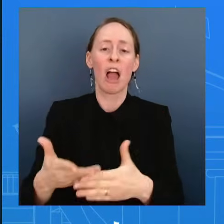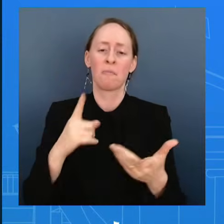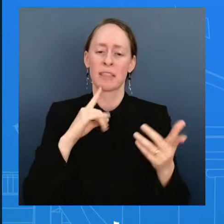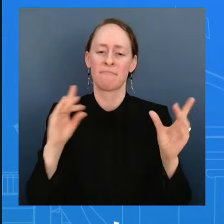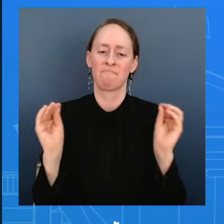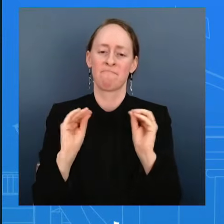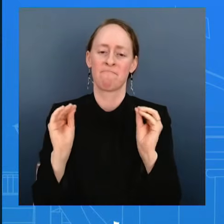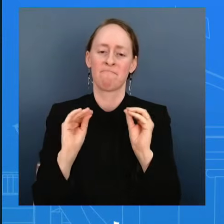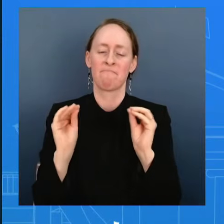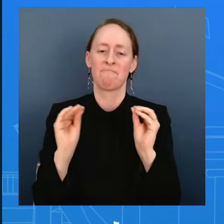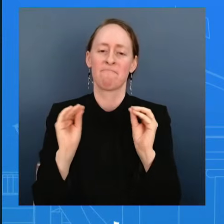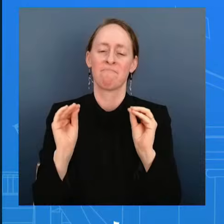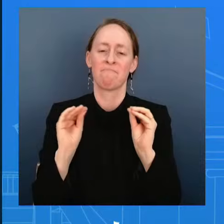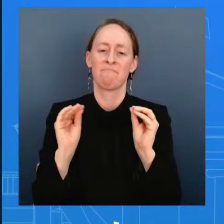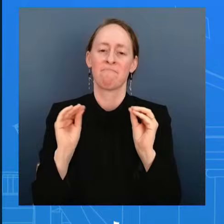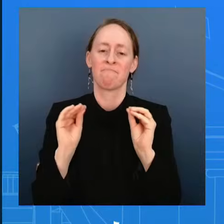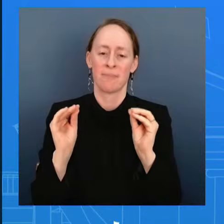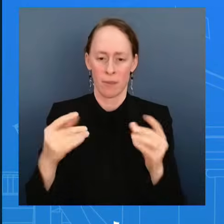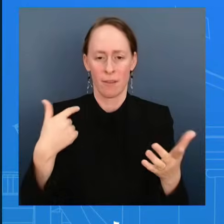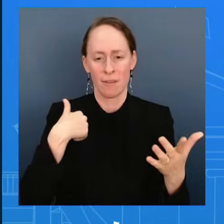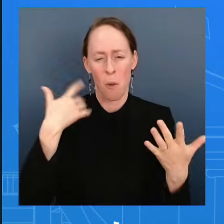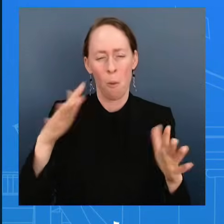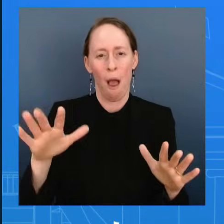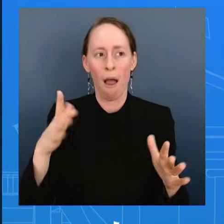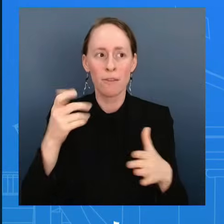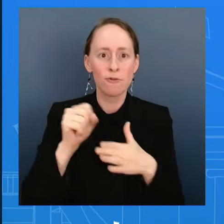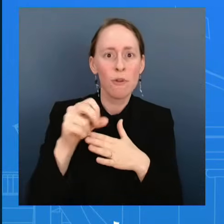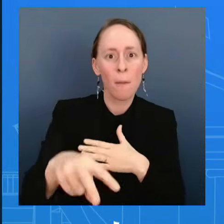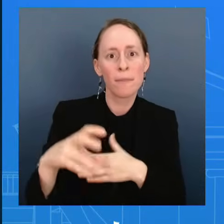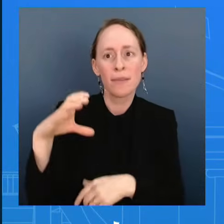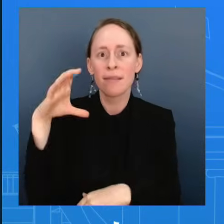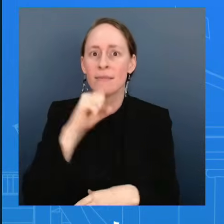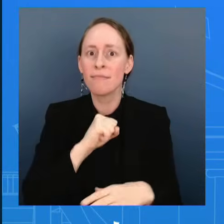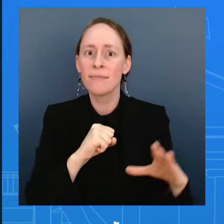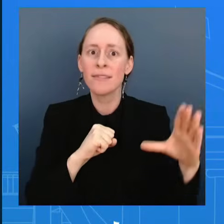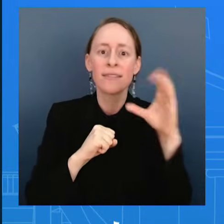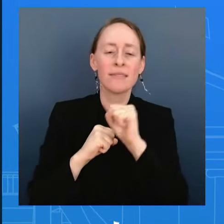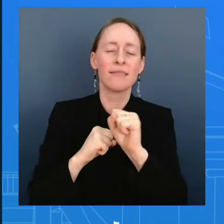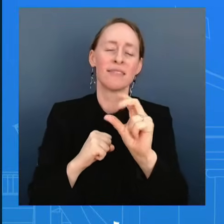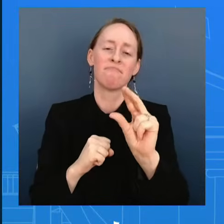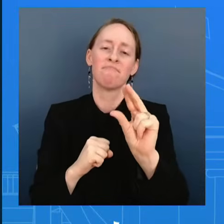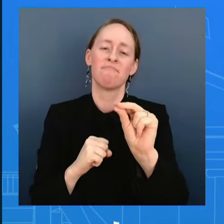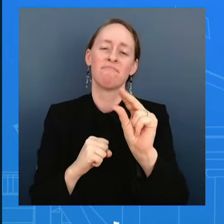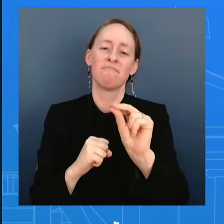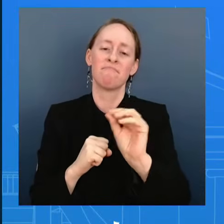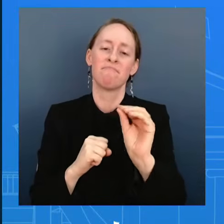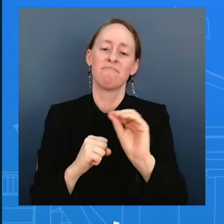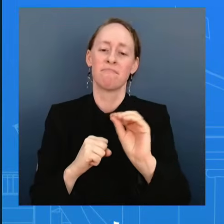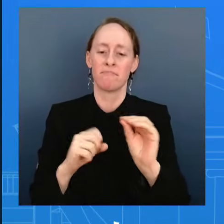So, that's why our focus is going to be just that -- the working class, the middle class, what else can we do to lower those costs,